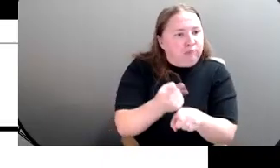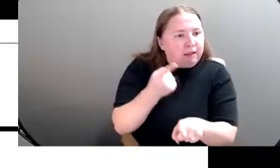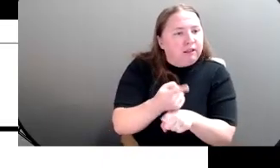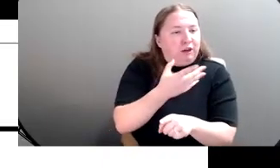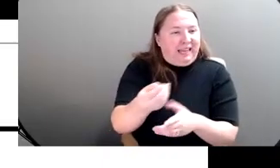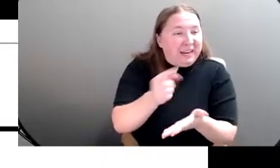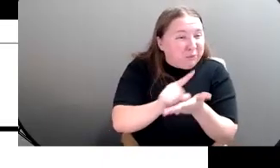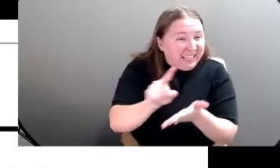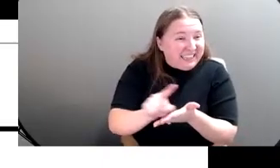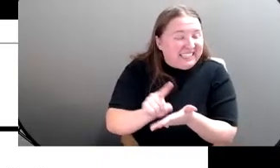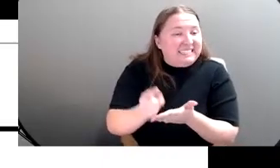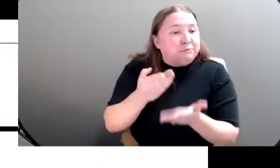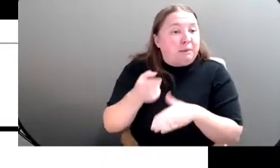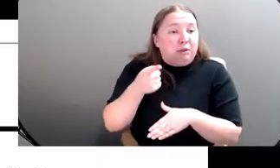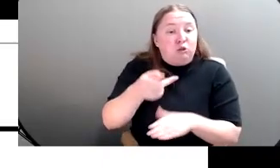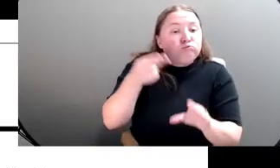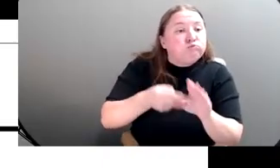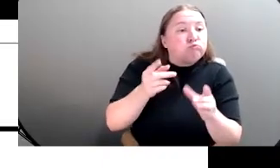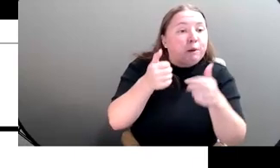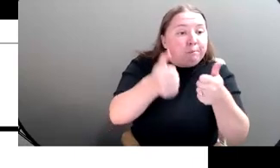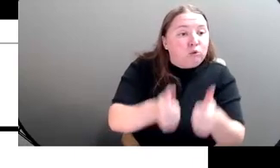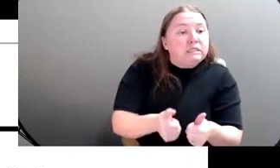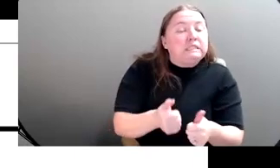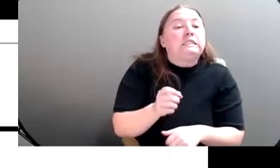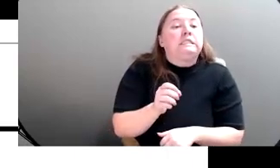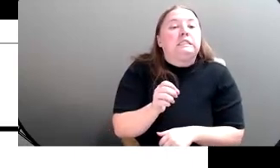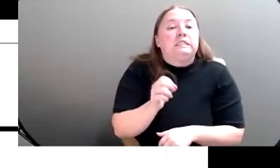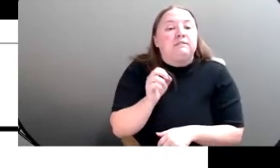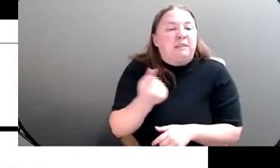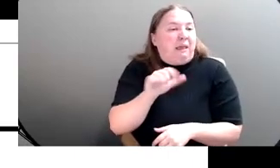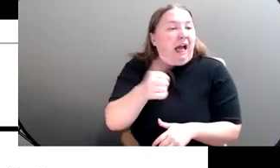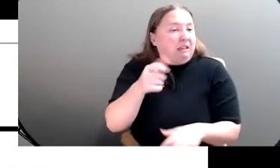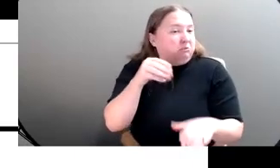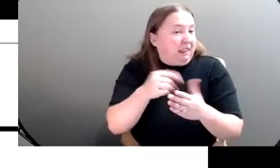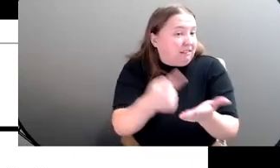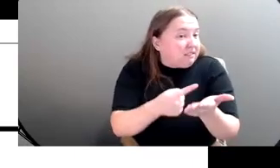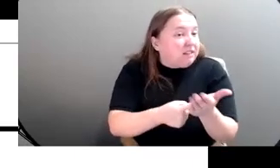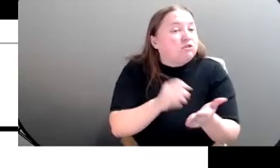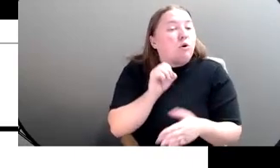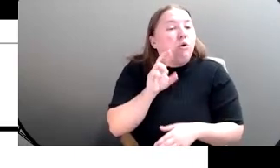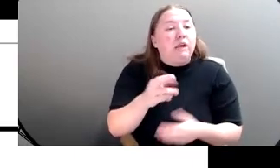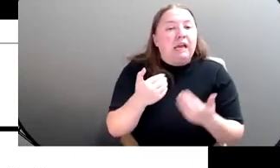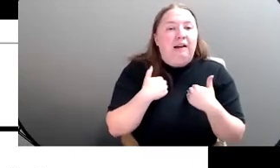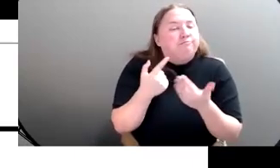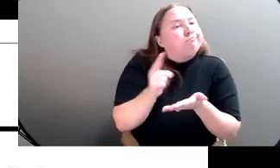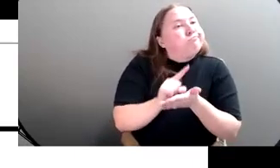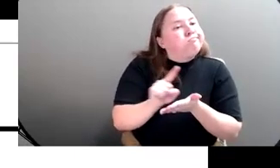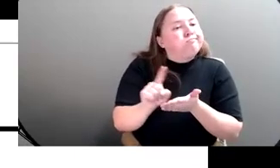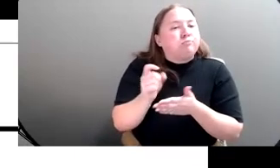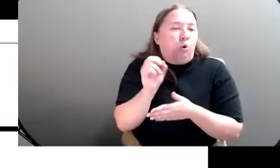So maybe you're posting, you know, a something else in, in that discussion or you just have, like, you know, every week or every two weeks